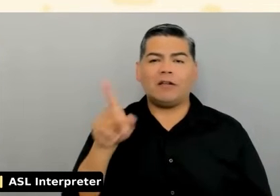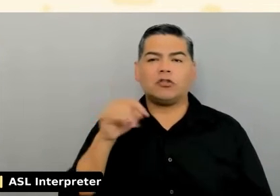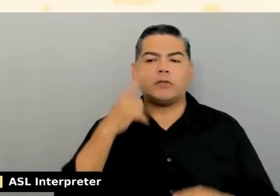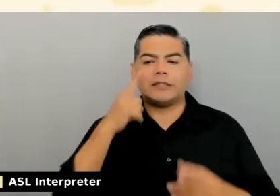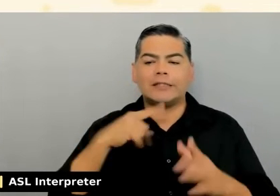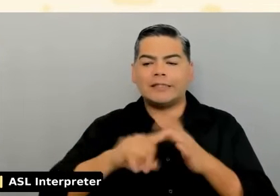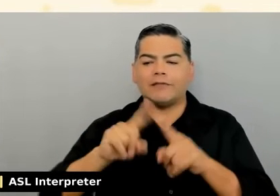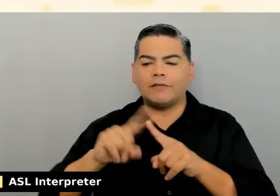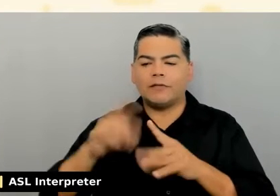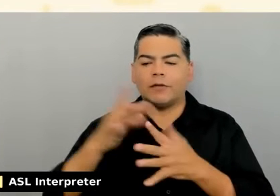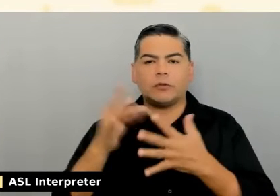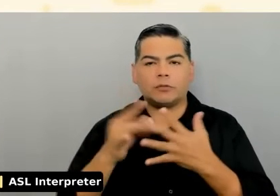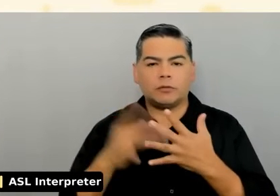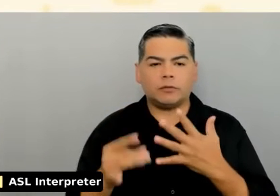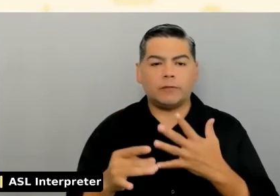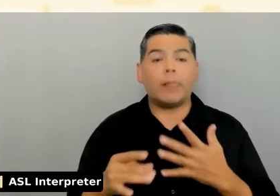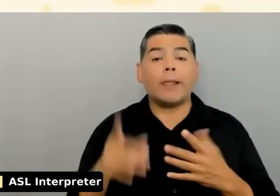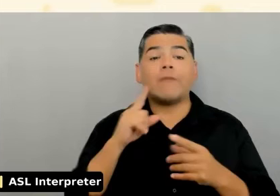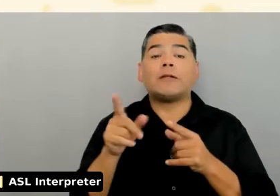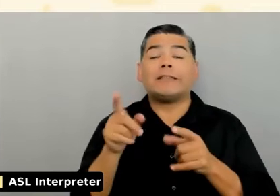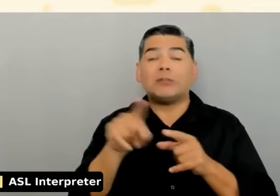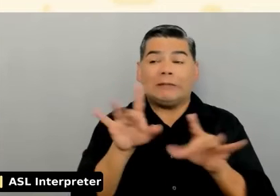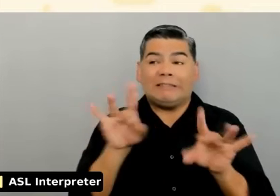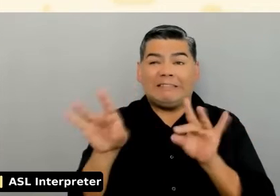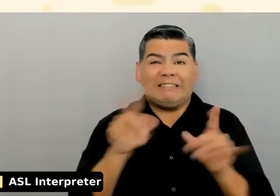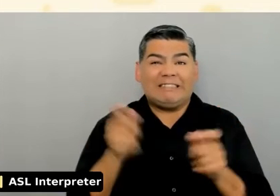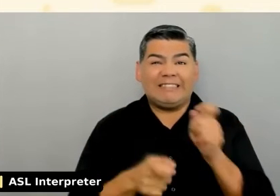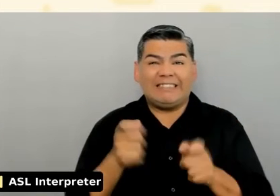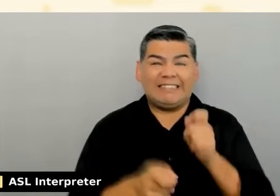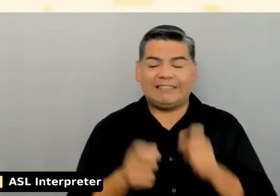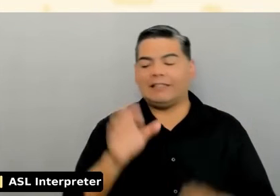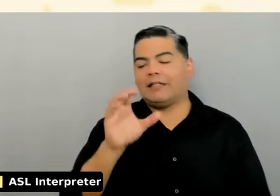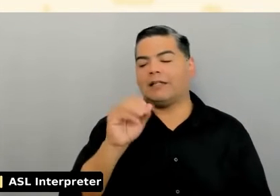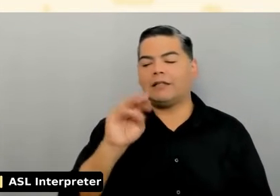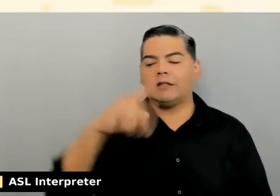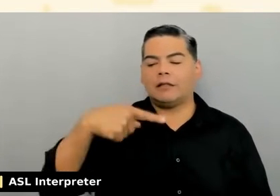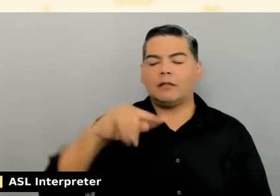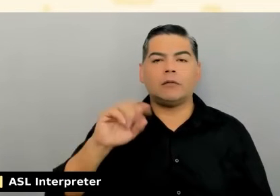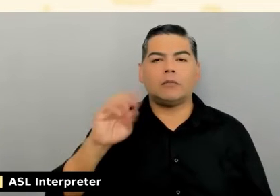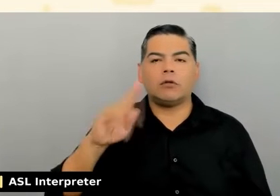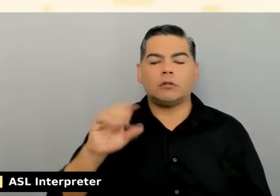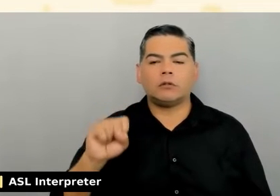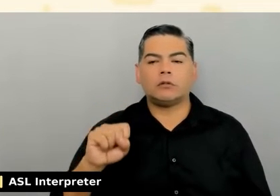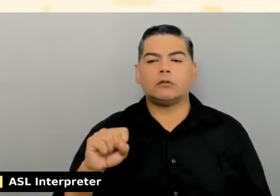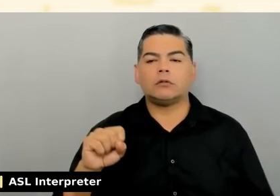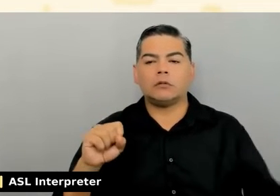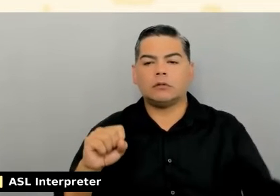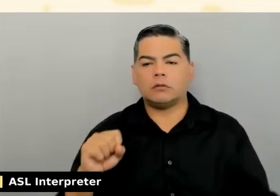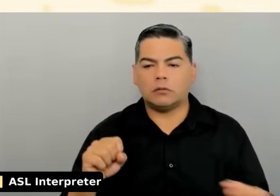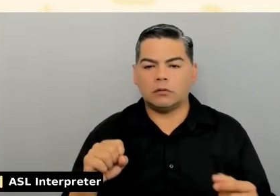When it comes to custom components, we need to make sure that we call for redundant keyboard handlers.